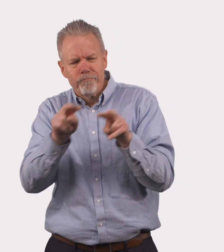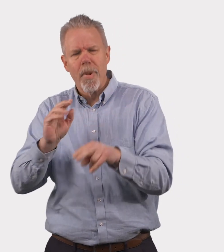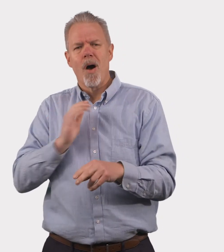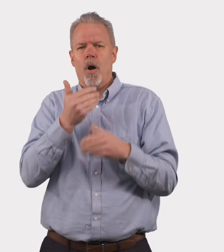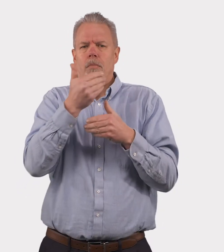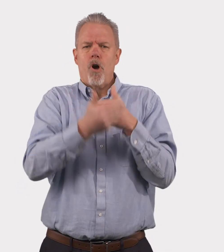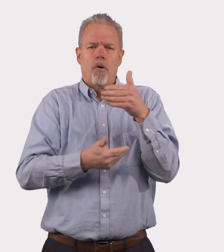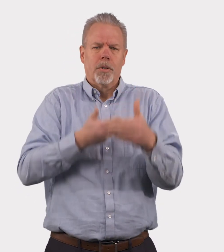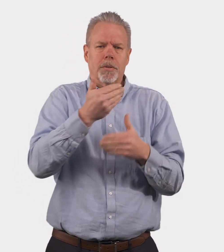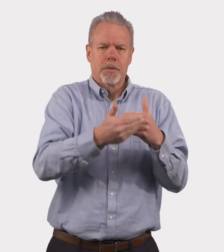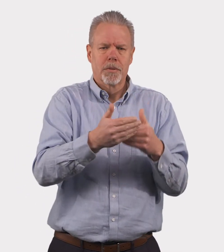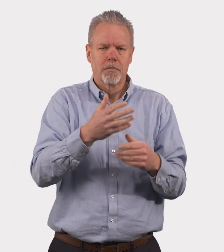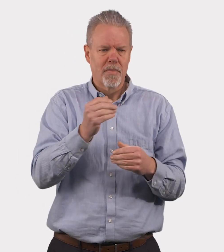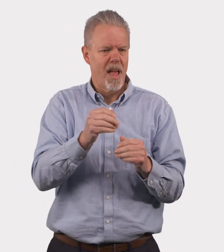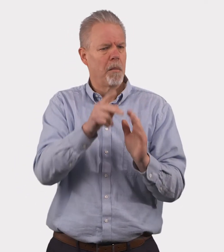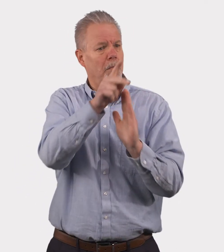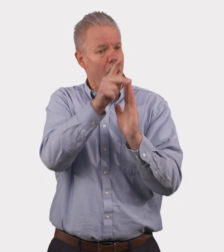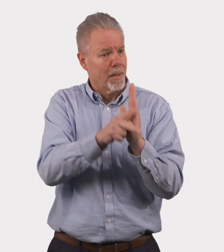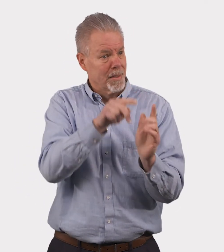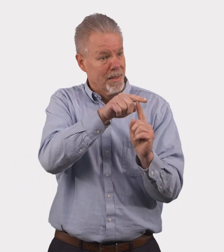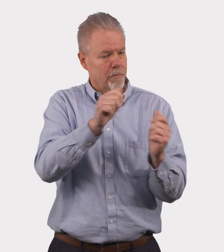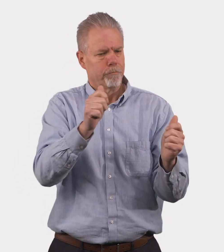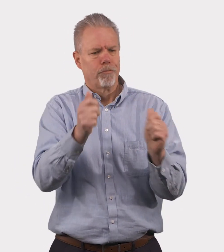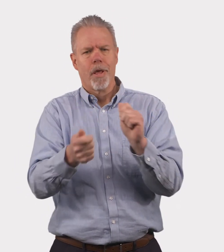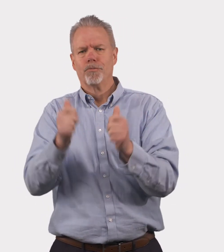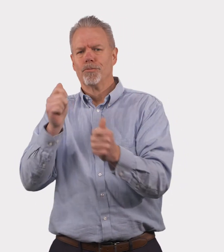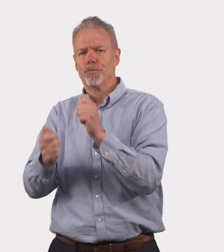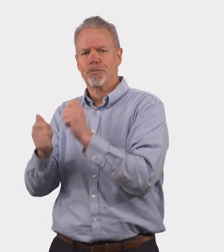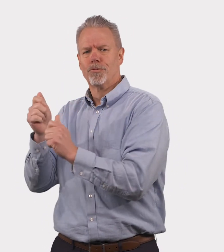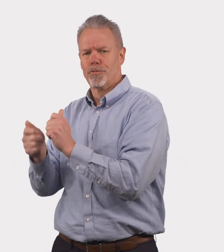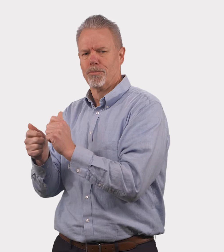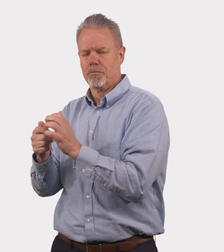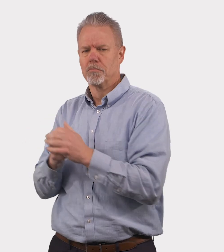We must measure our progress and adapt policy,